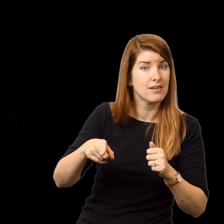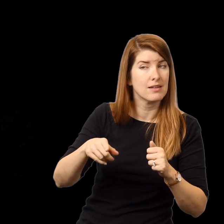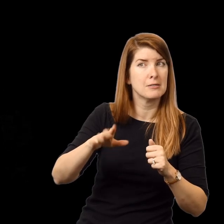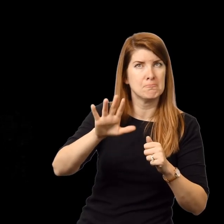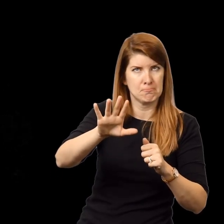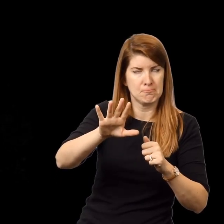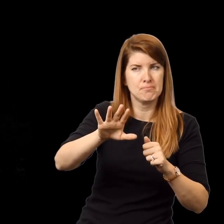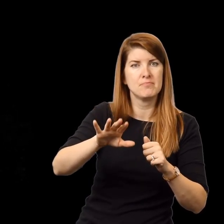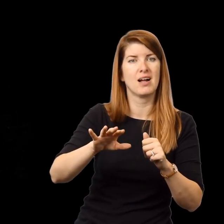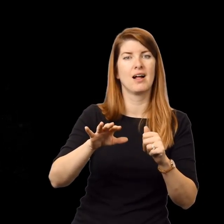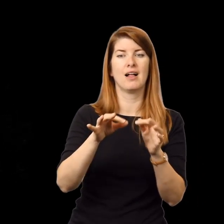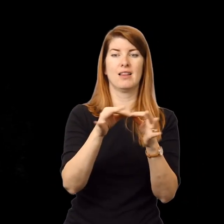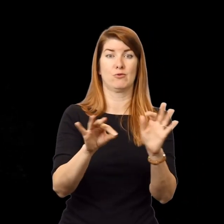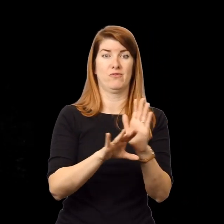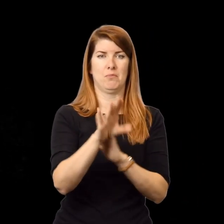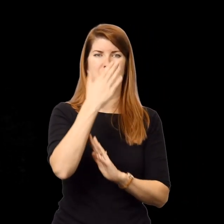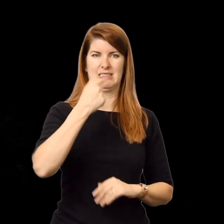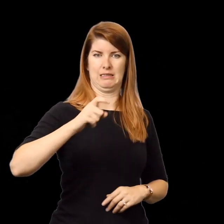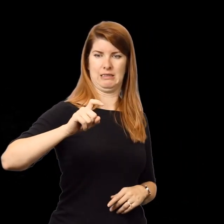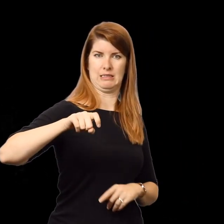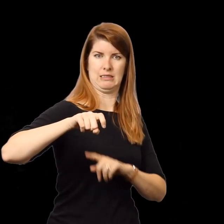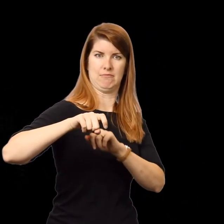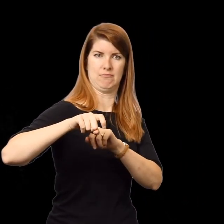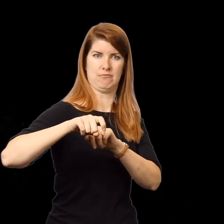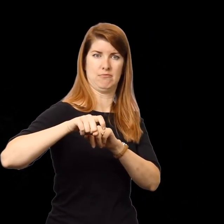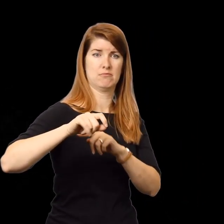to language development is language develops out of need.